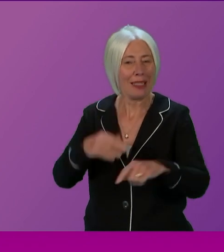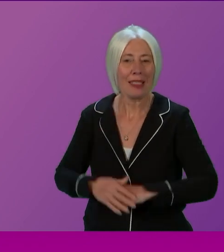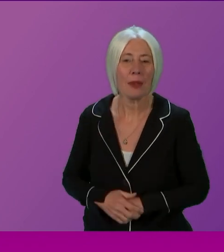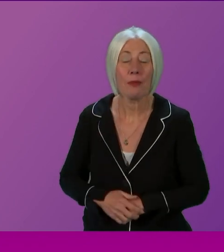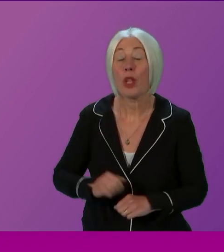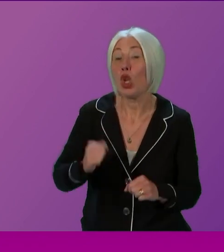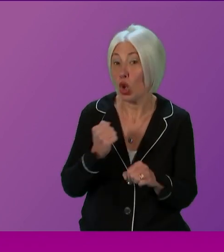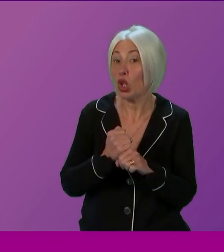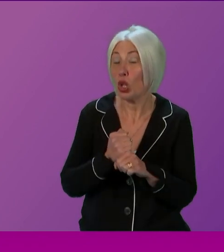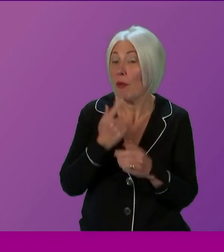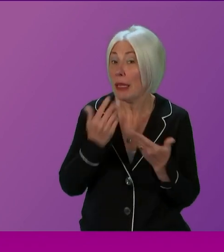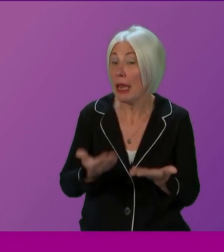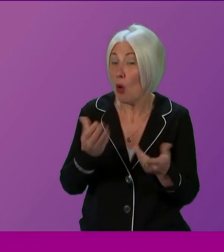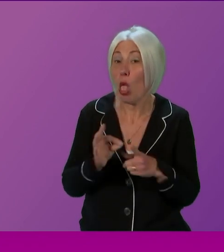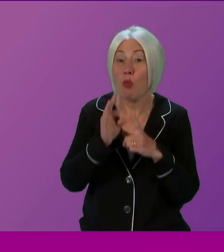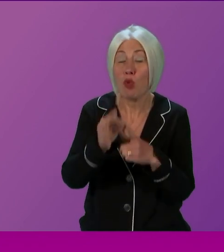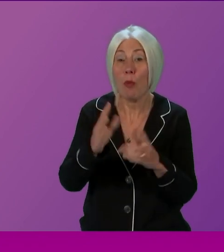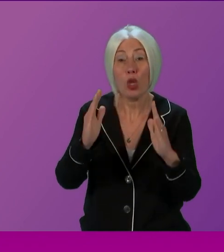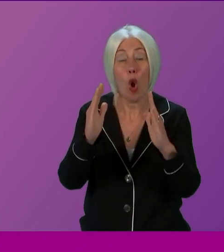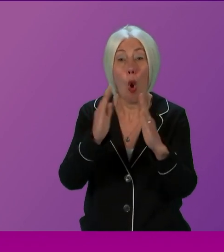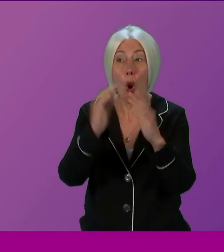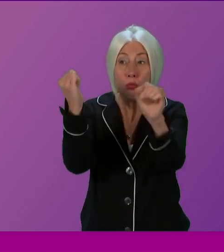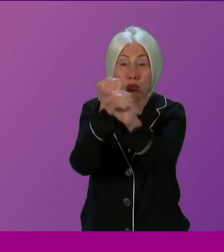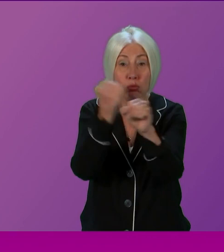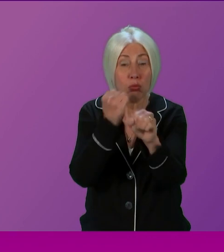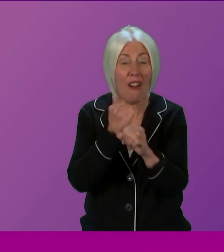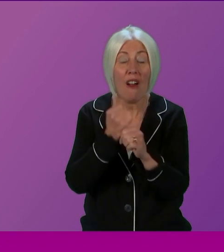Scottish Government’s existing proposals on home retrofitting for energy efficiency are,